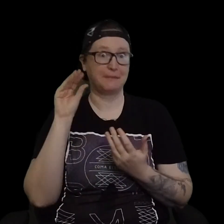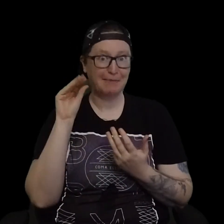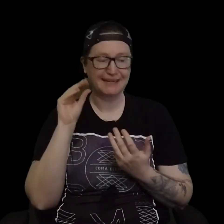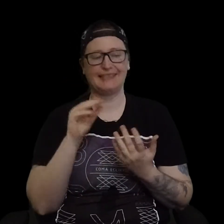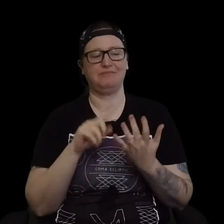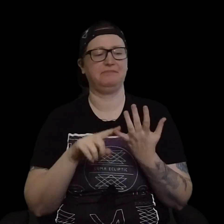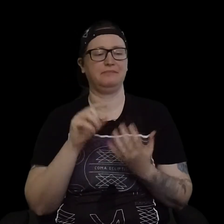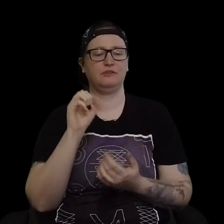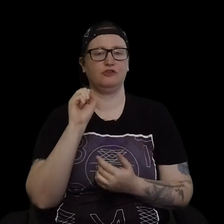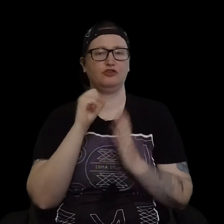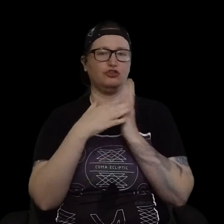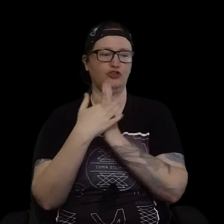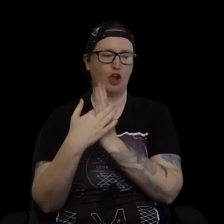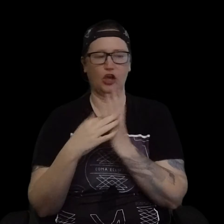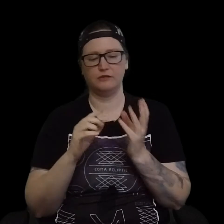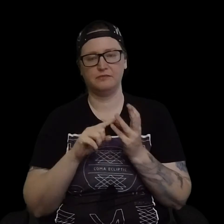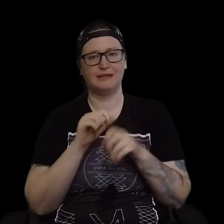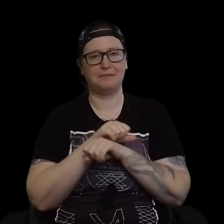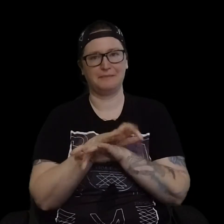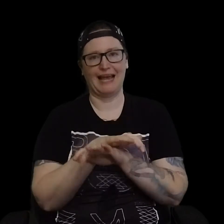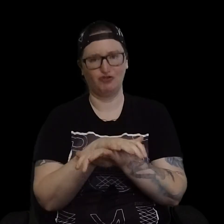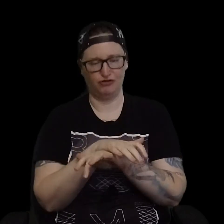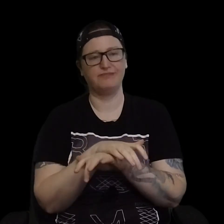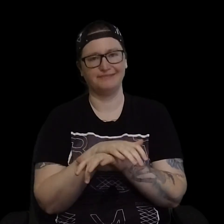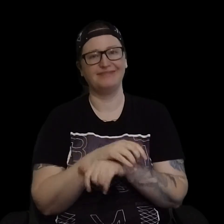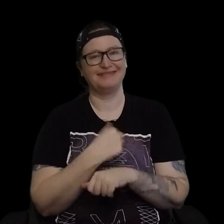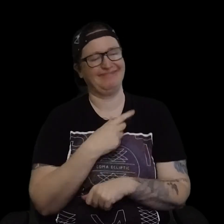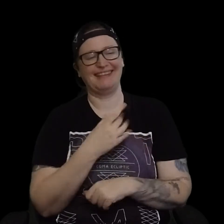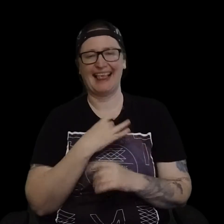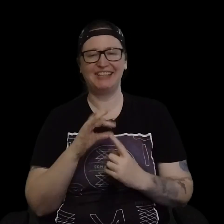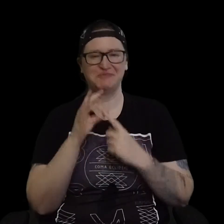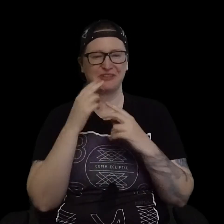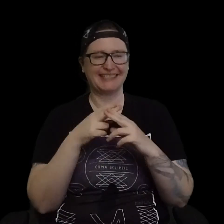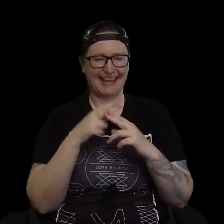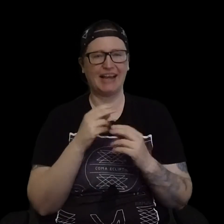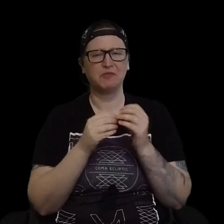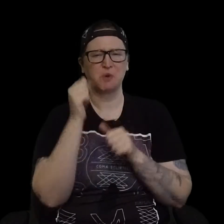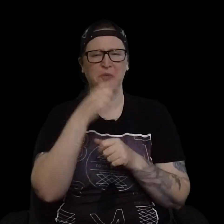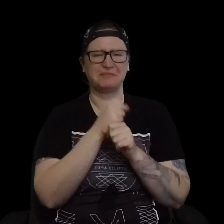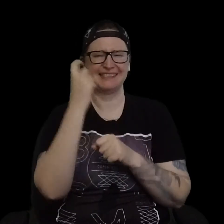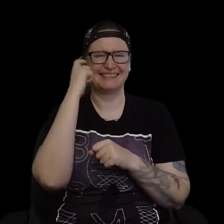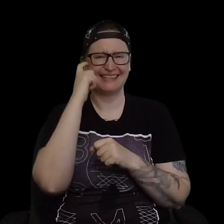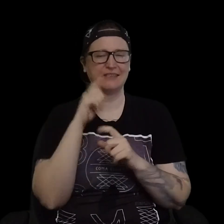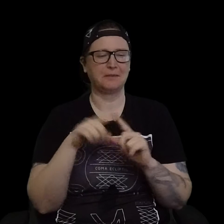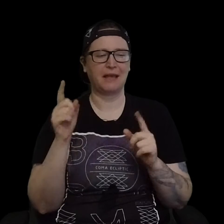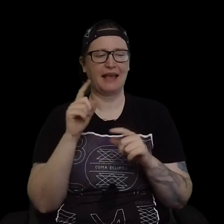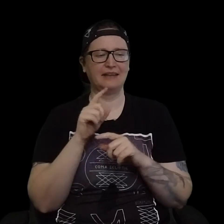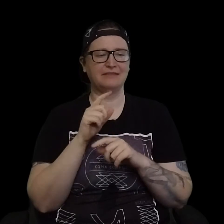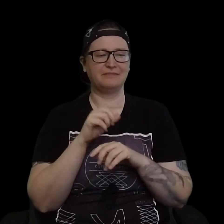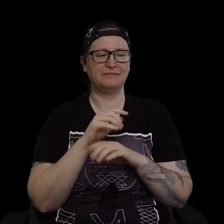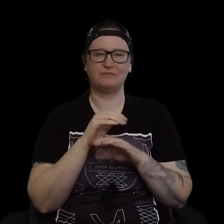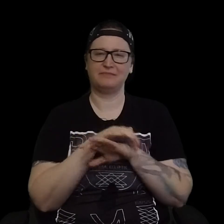freaks puppets sharks and spiders I think I really like that they're so unique but they make sense